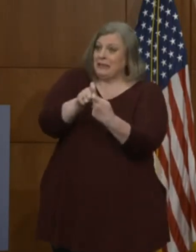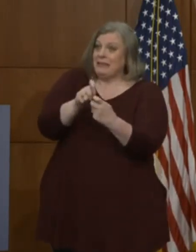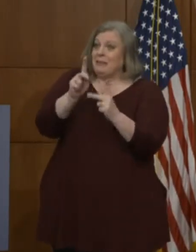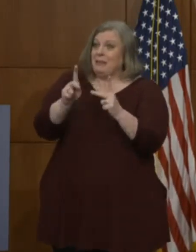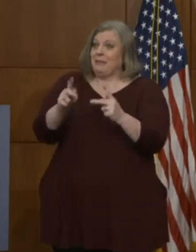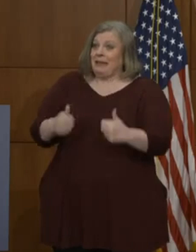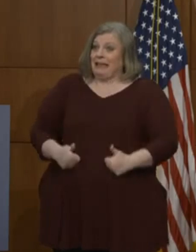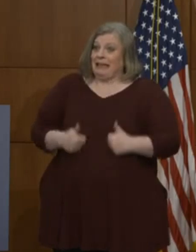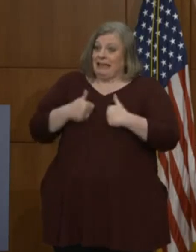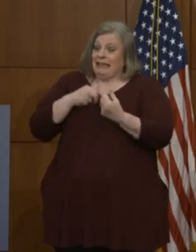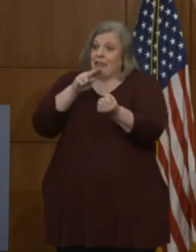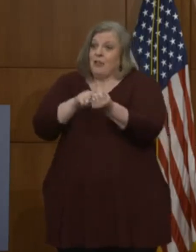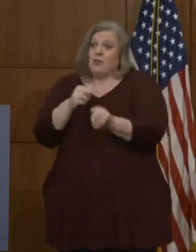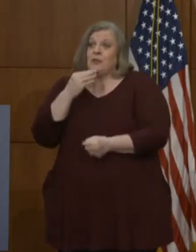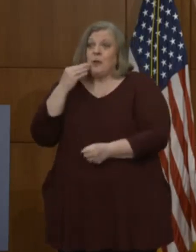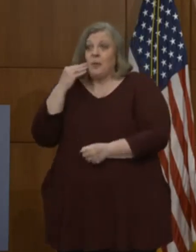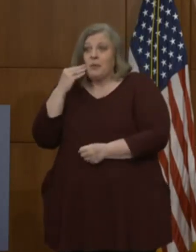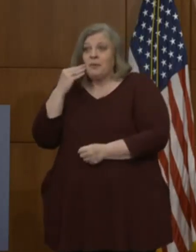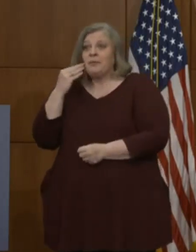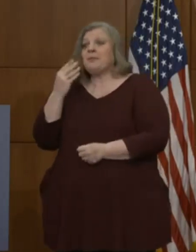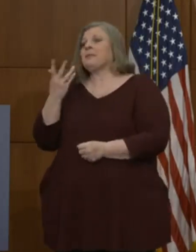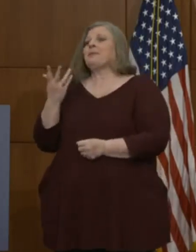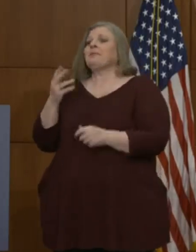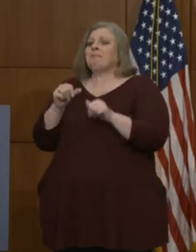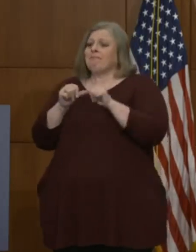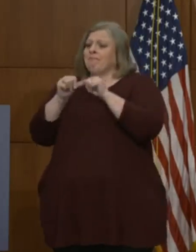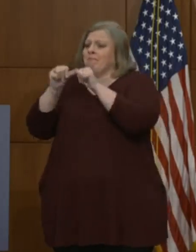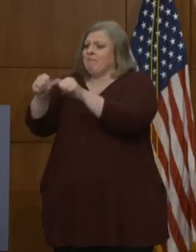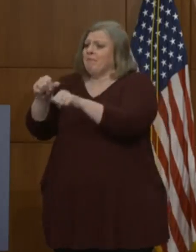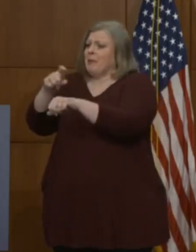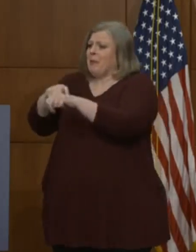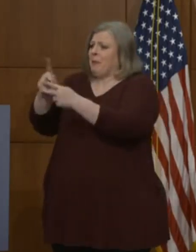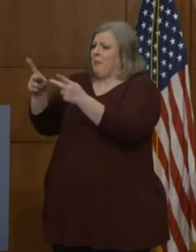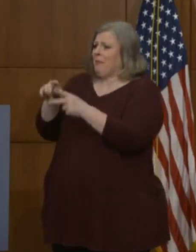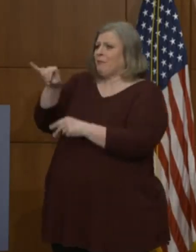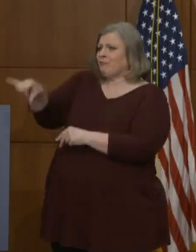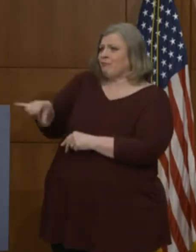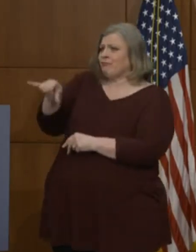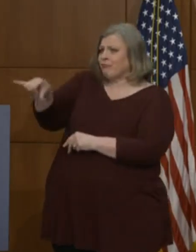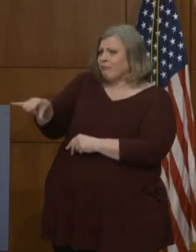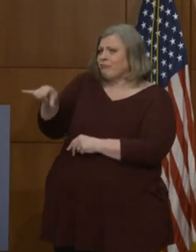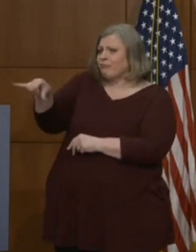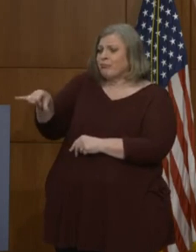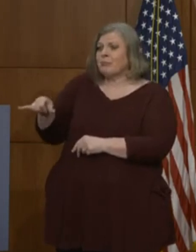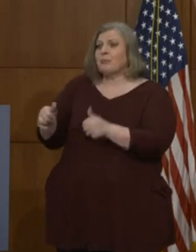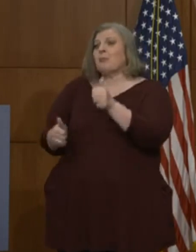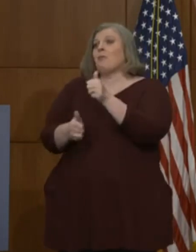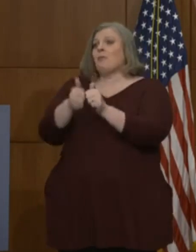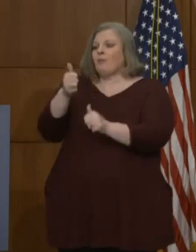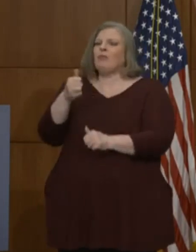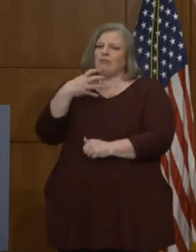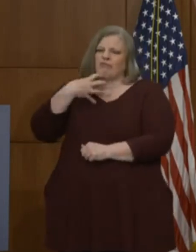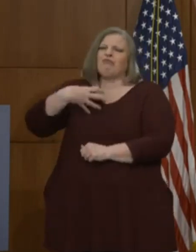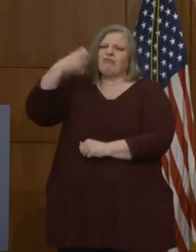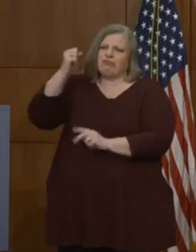I MENTIONED EARLIER. INDIVIDUALS THAT RESIDE IN OUR- INDIVIDUALS THAT RESIDE IN OUR- NURSING HOMES AND CHRONIC CARE NURSING HOMES AND CHRONIC CARE FACILITIES OF MOST OF THEM ARE